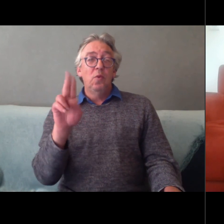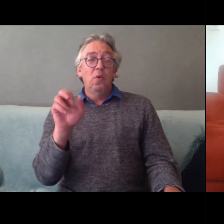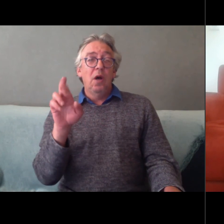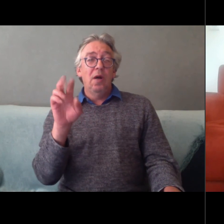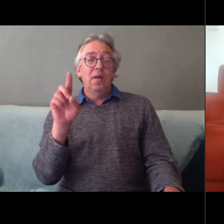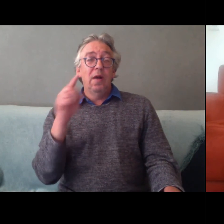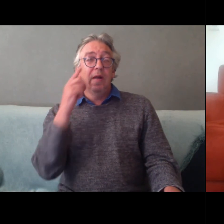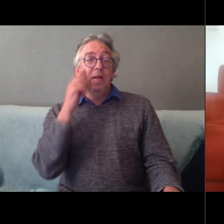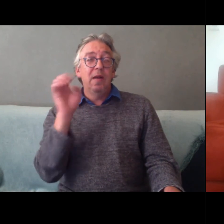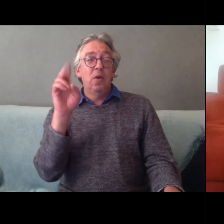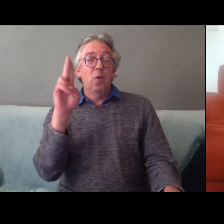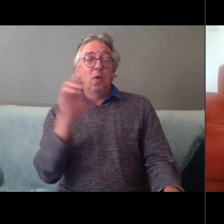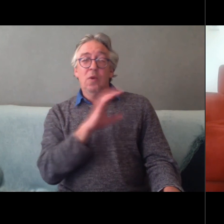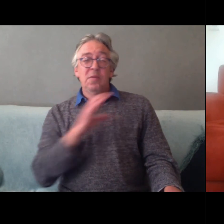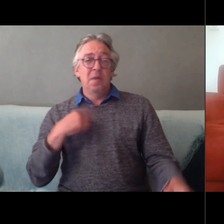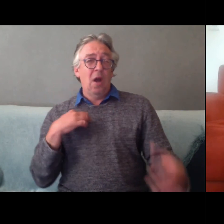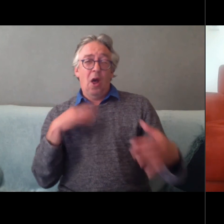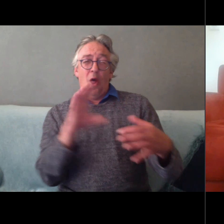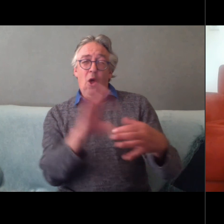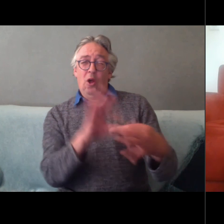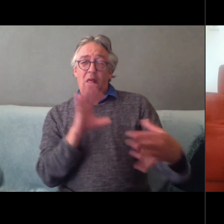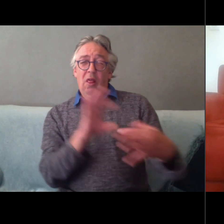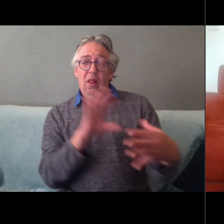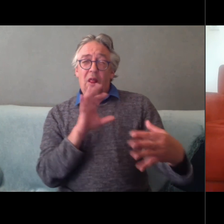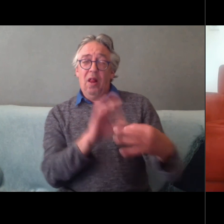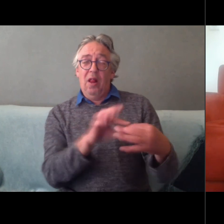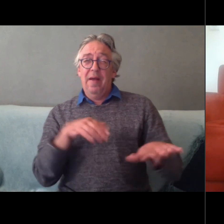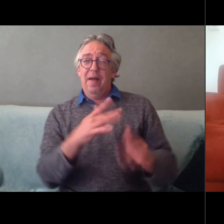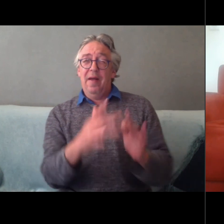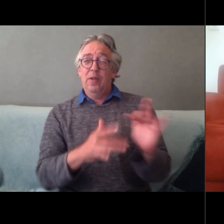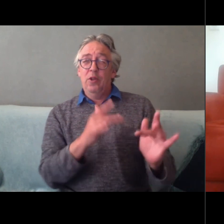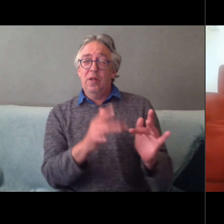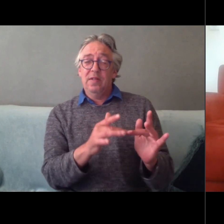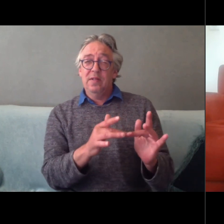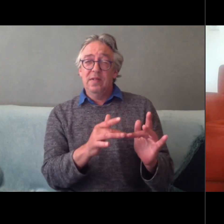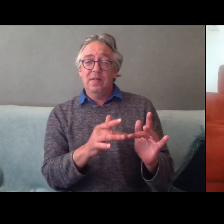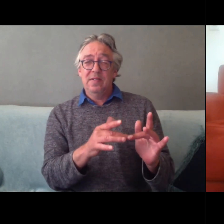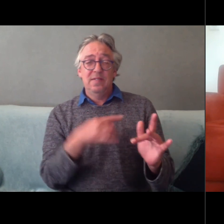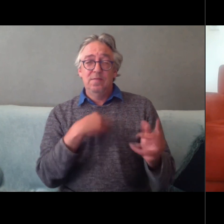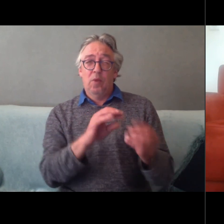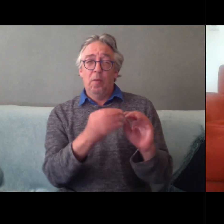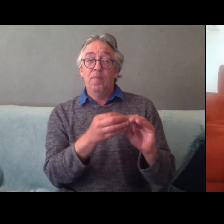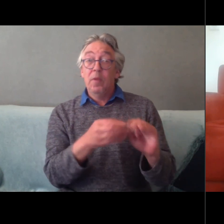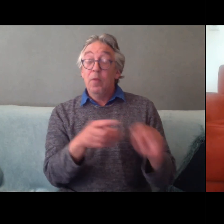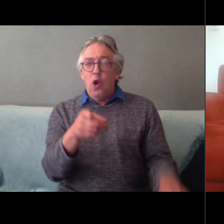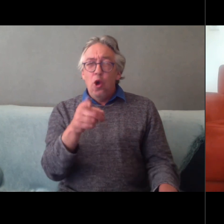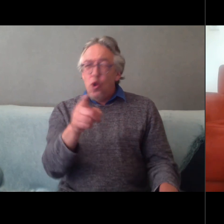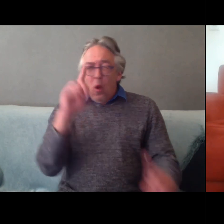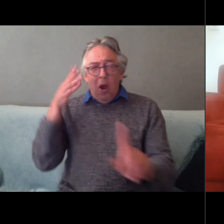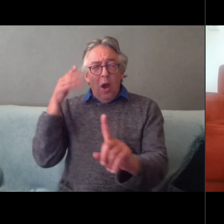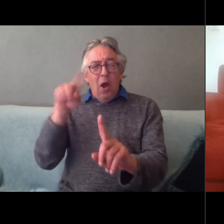Did you say developing countries or any country? I didn't get that.